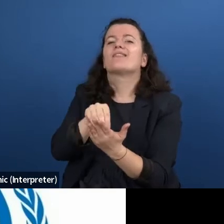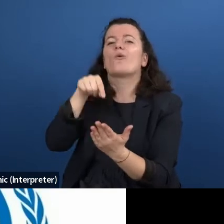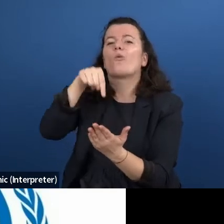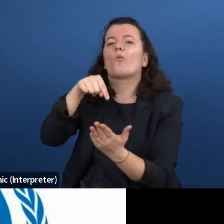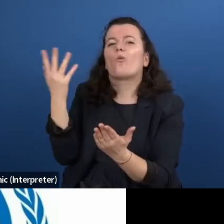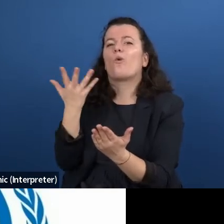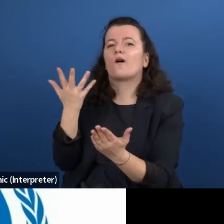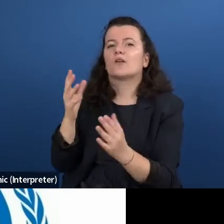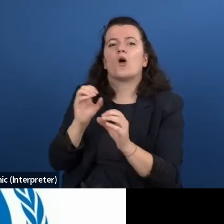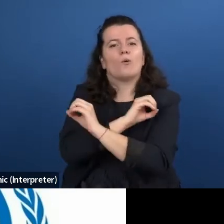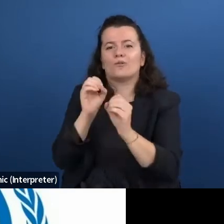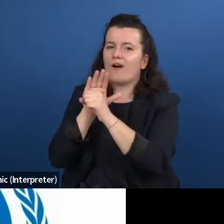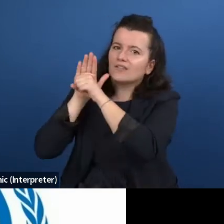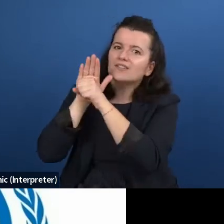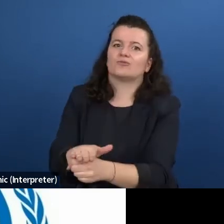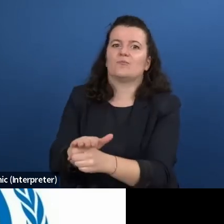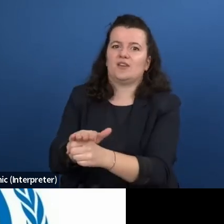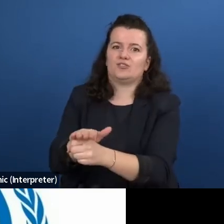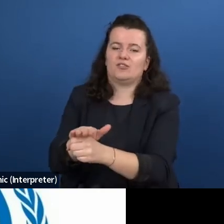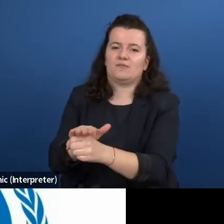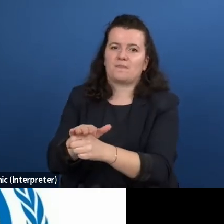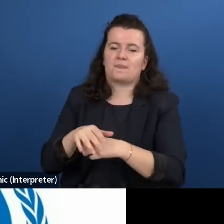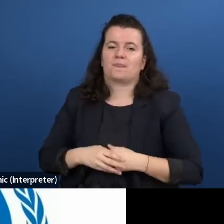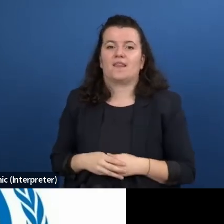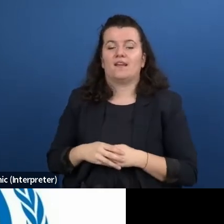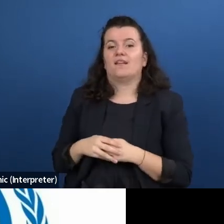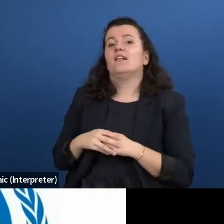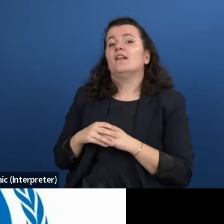In the office of the High Commissioner for Human Rights are included